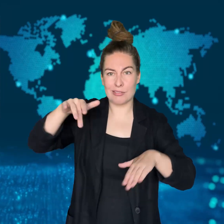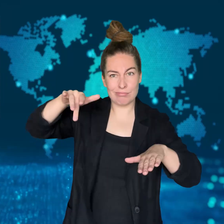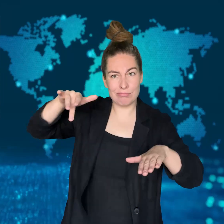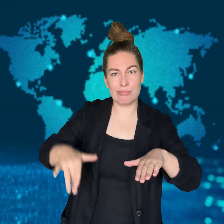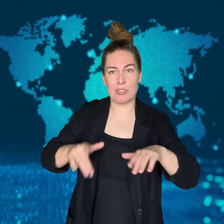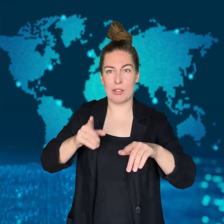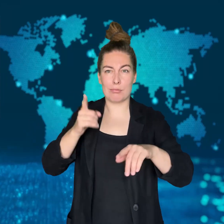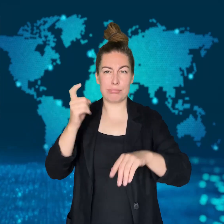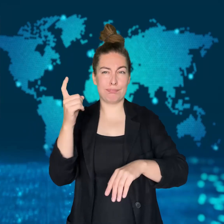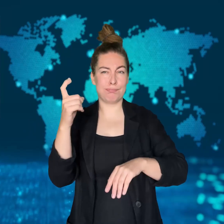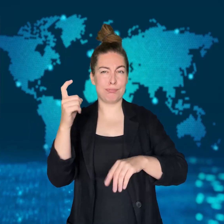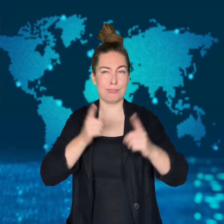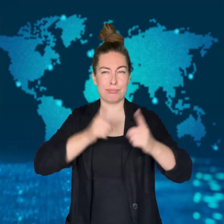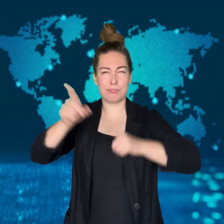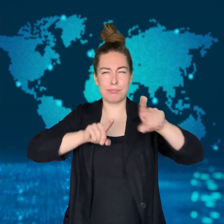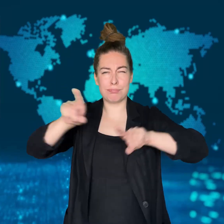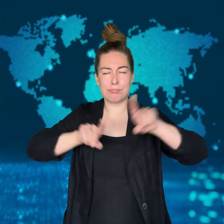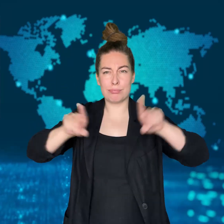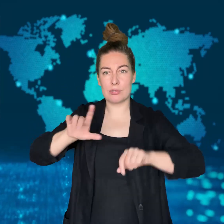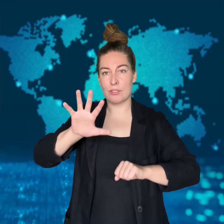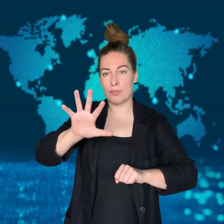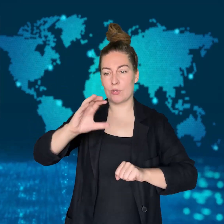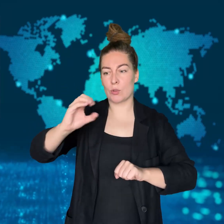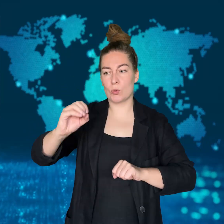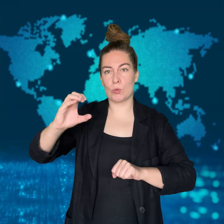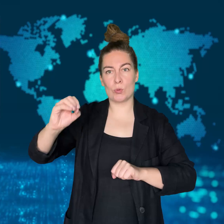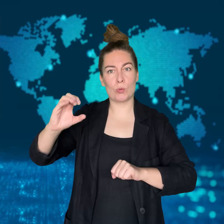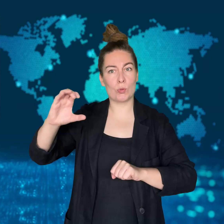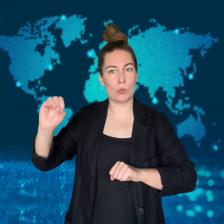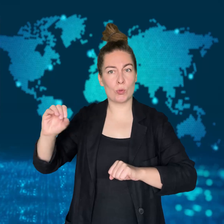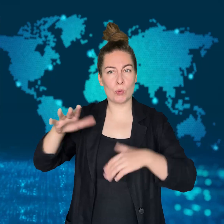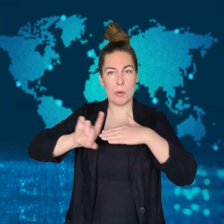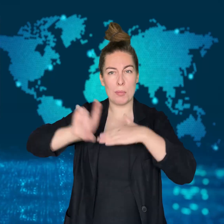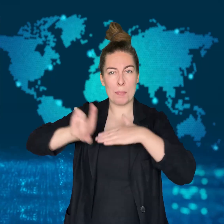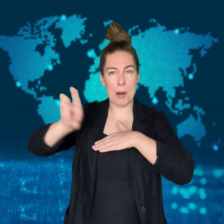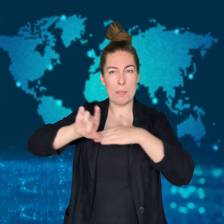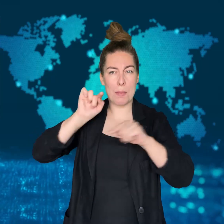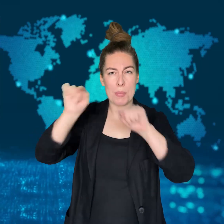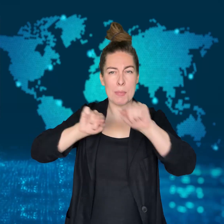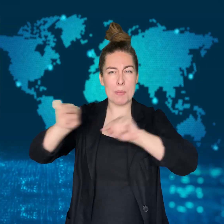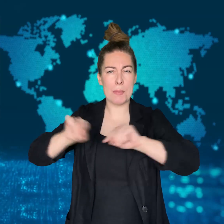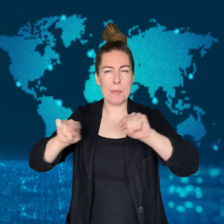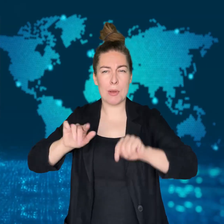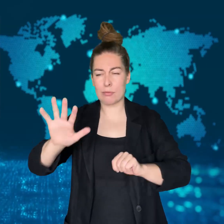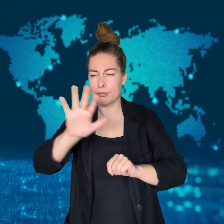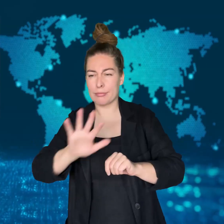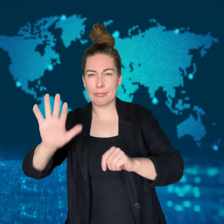All the rockets landed in southern and central Israel.